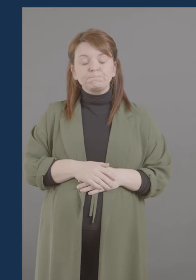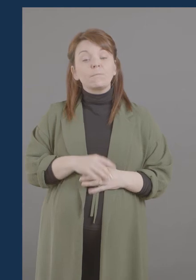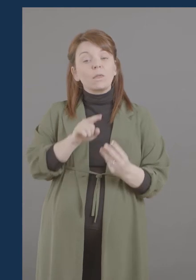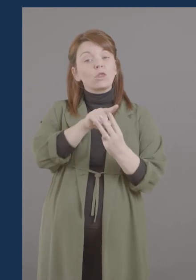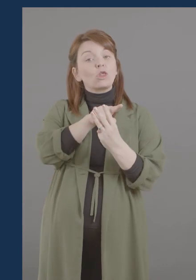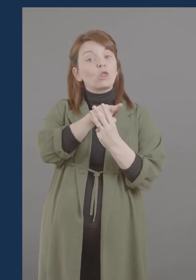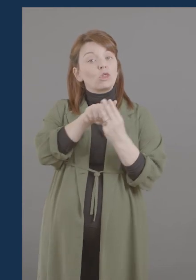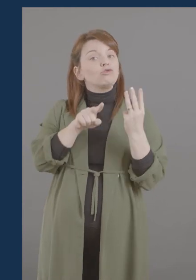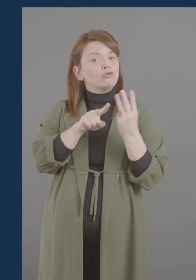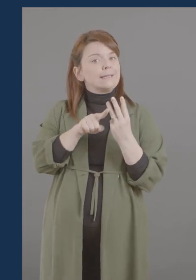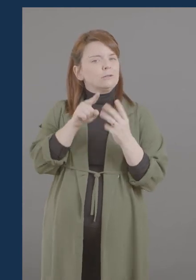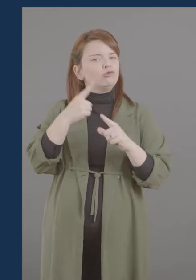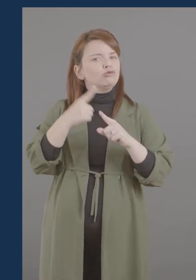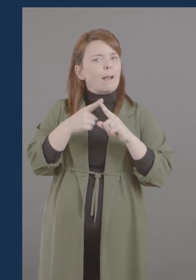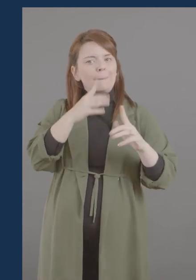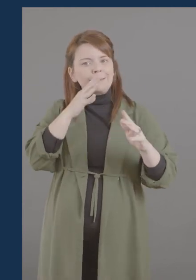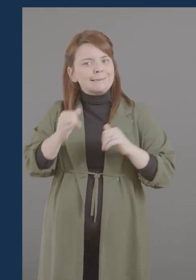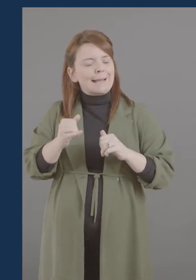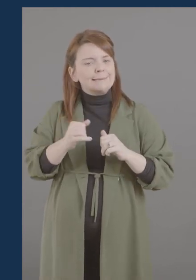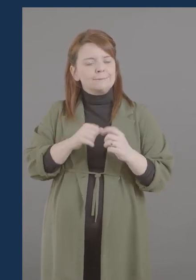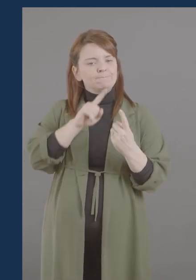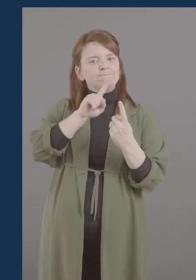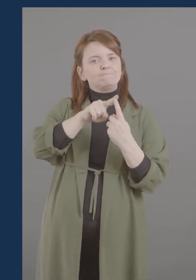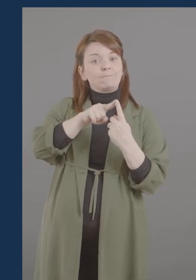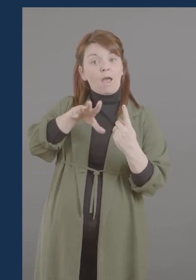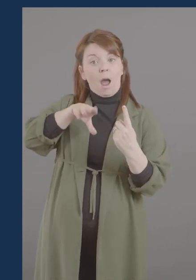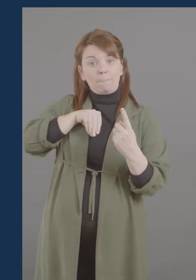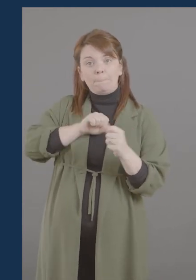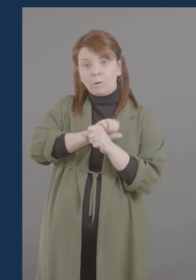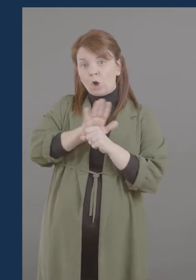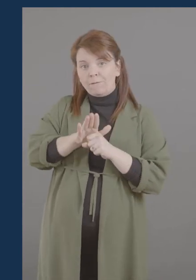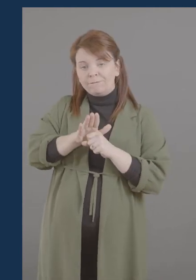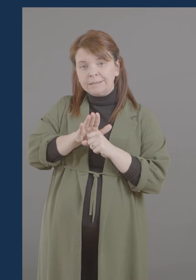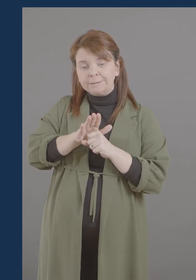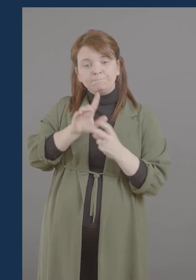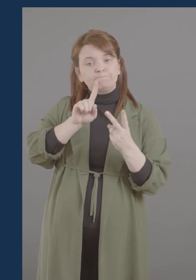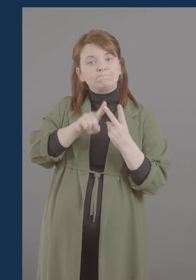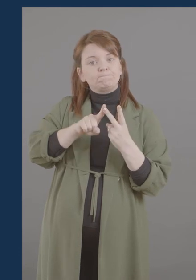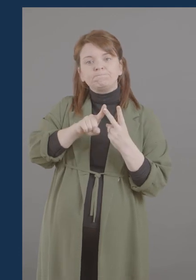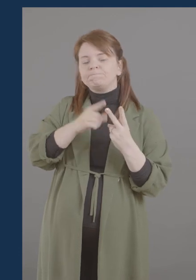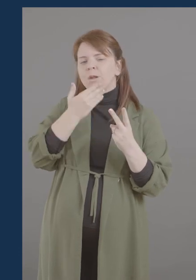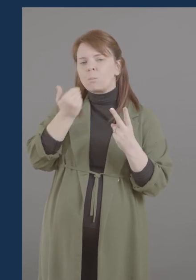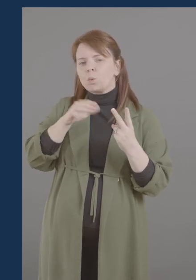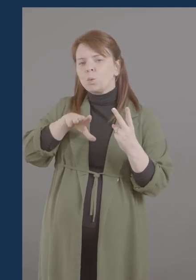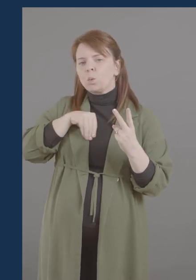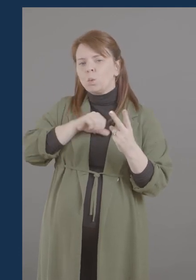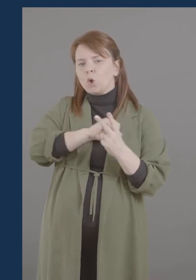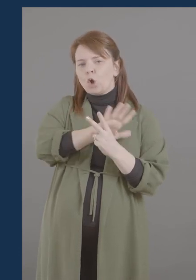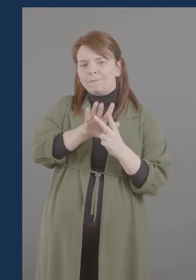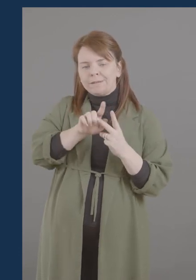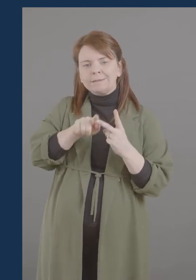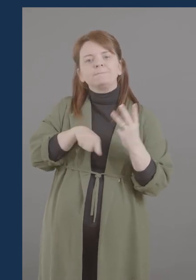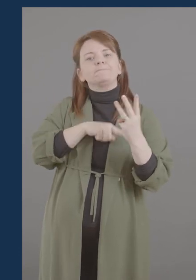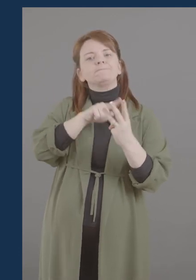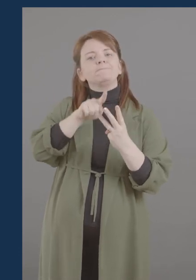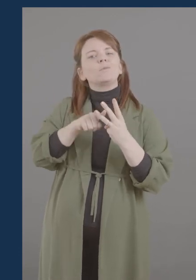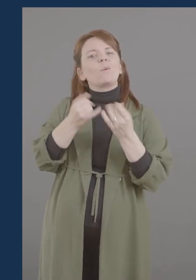outcomes to your rapid self test: positive, negative, or void. Depending on the result